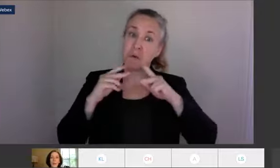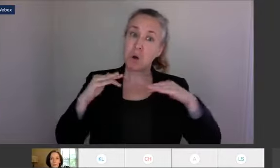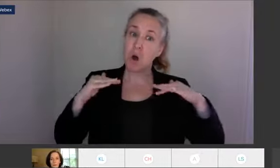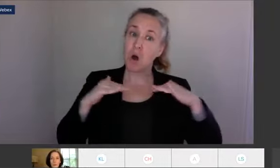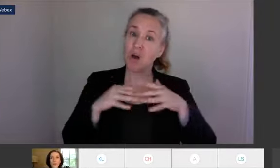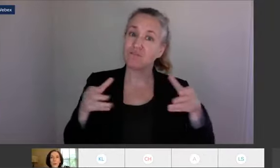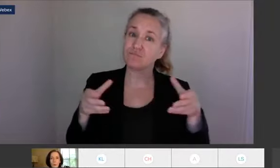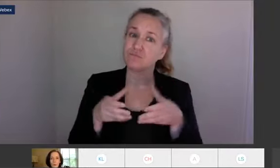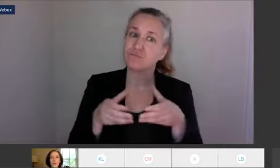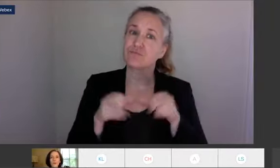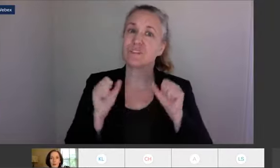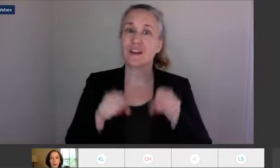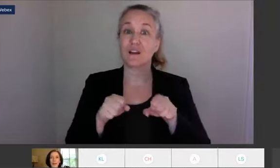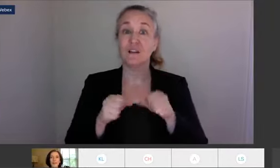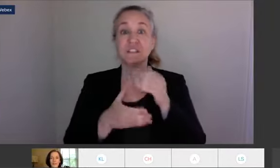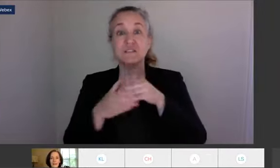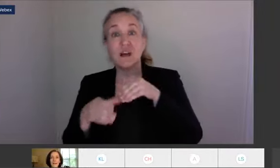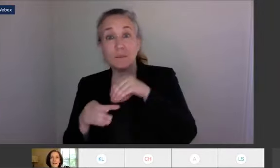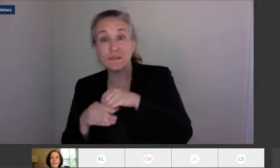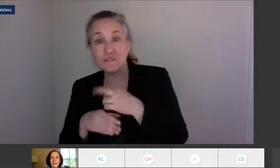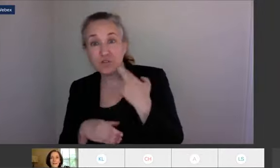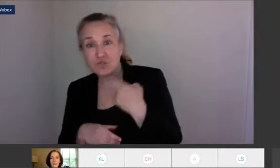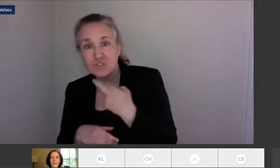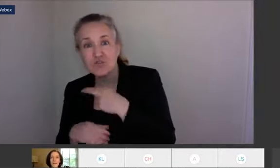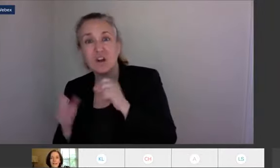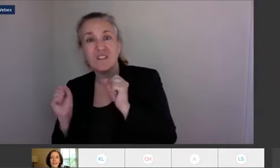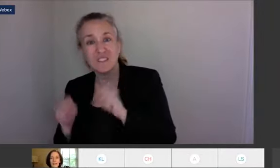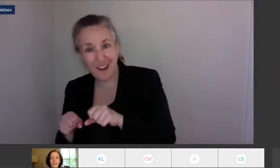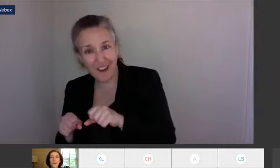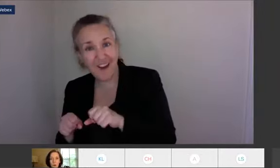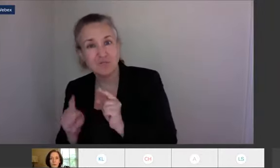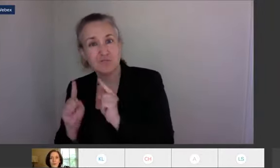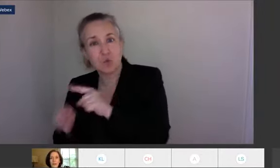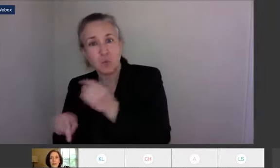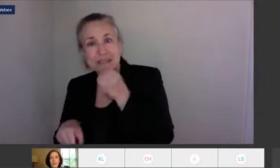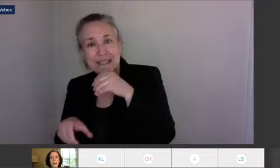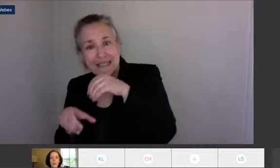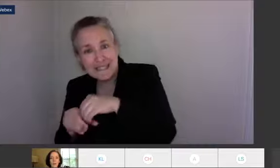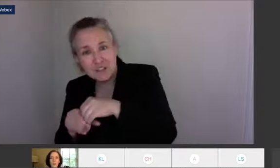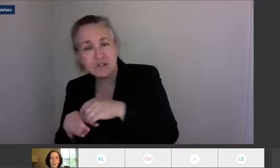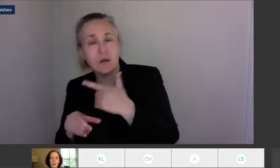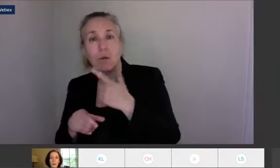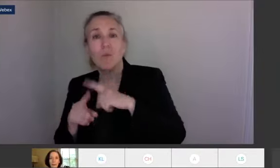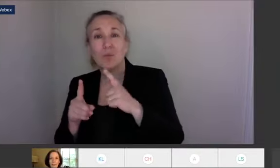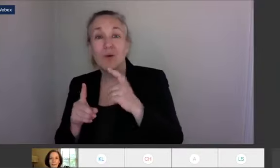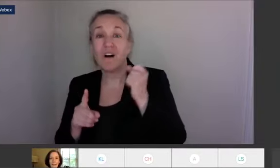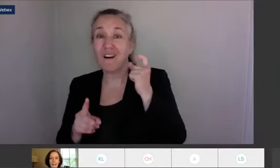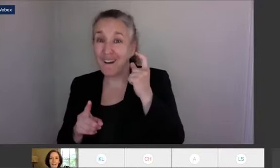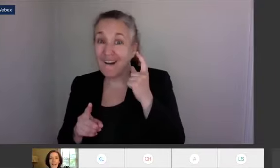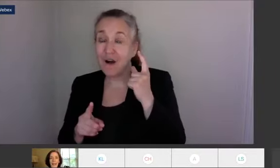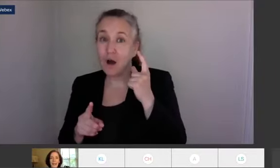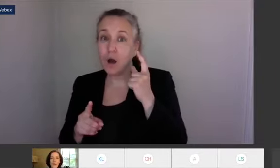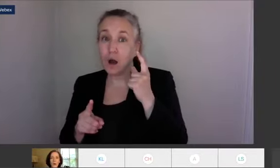indoor restaurant ability to eat indoors but at a lowered capacity and you know a